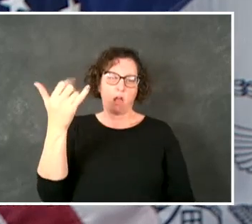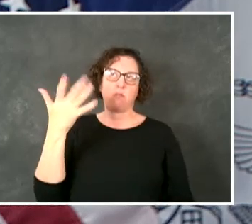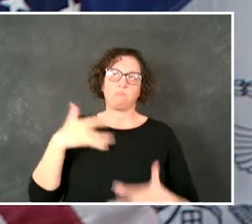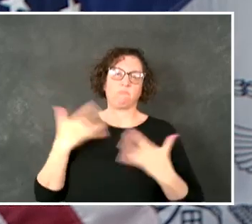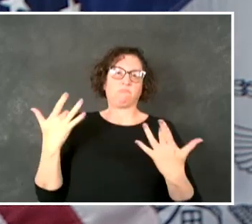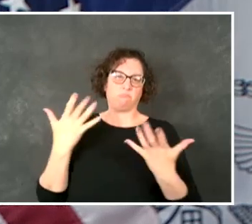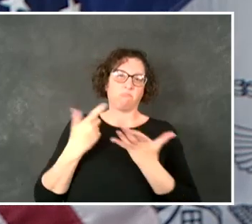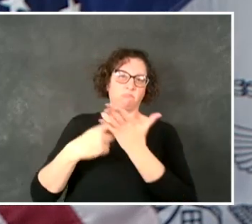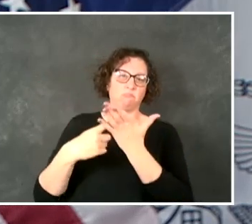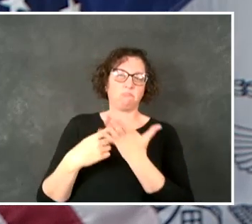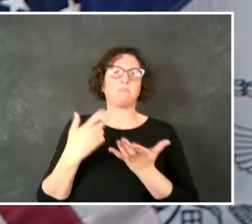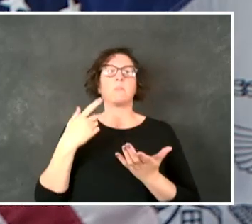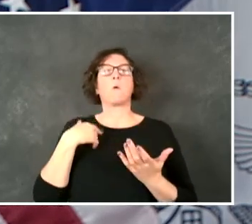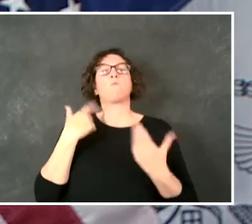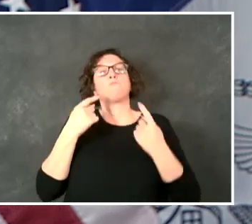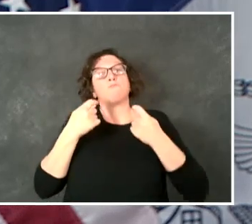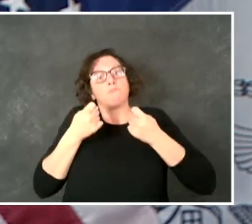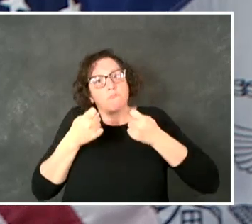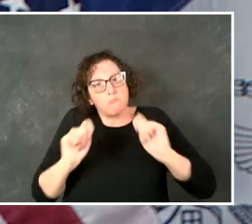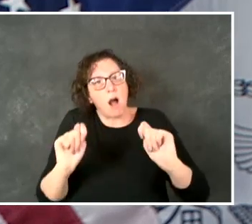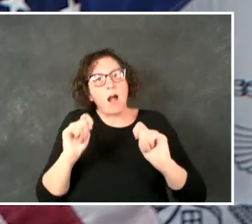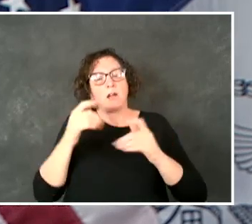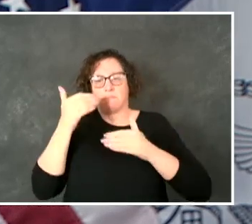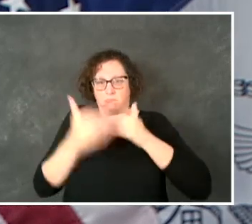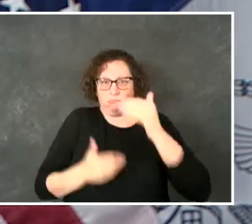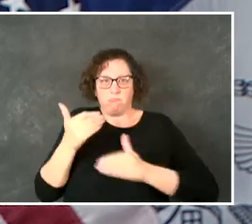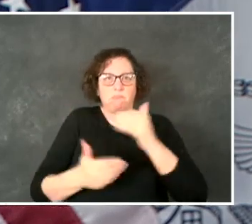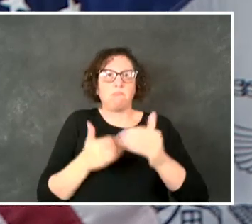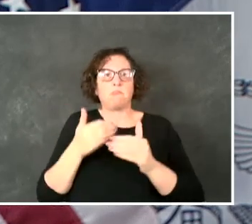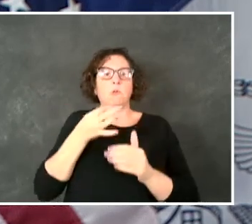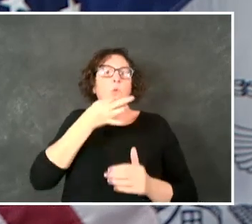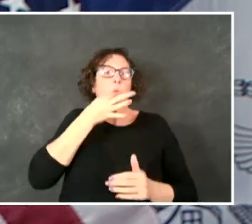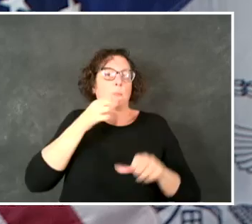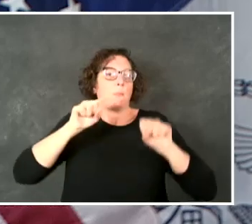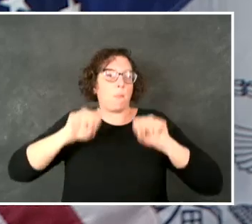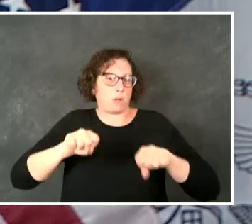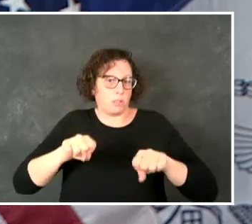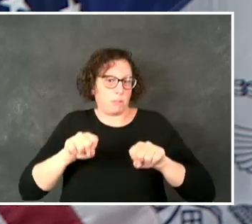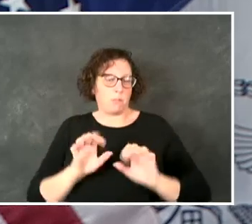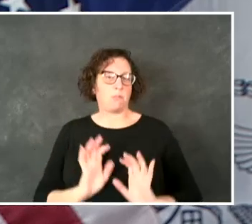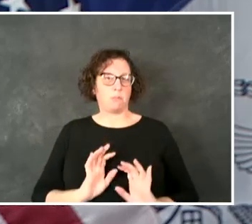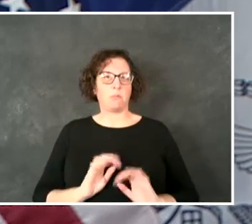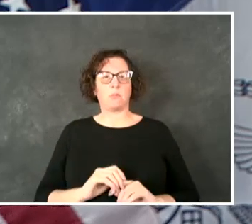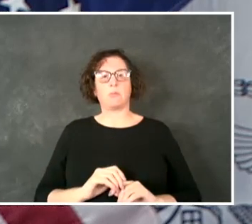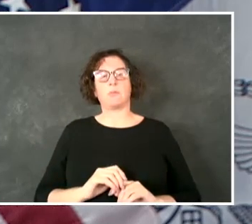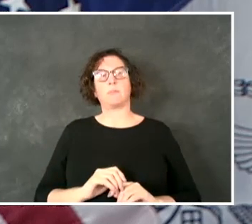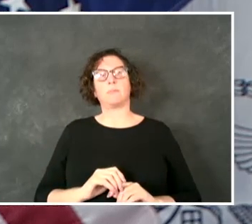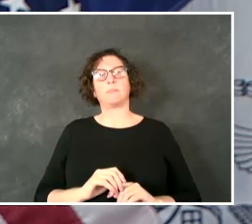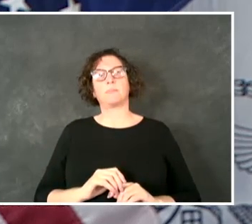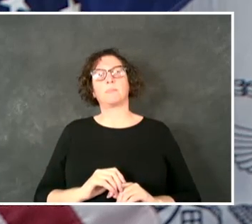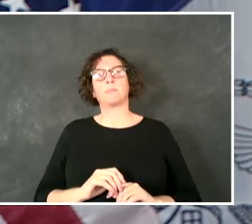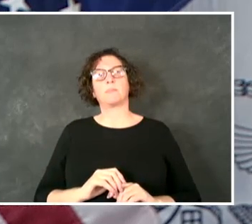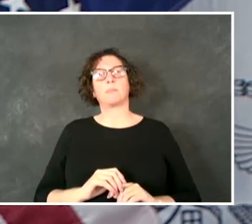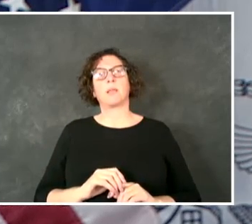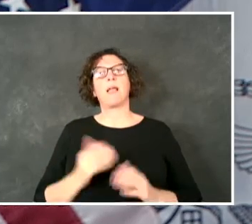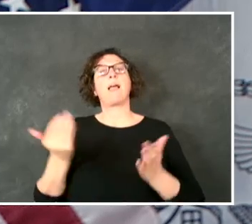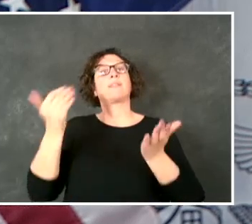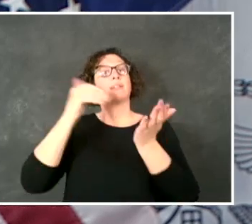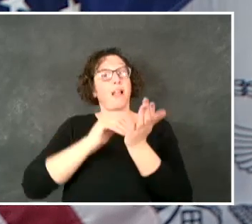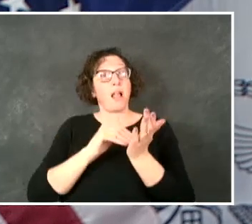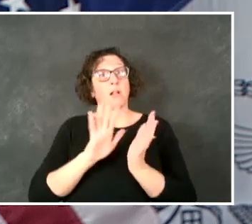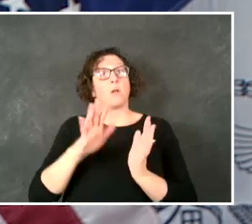THEM.